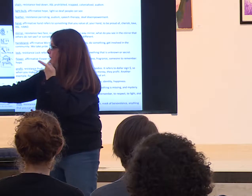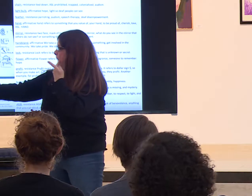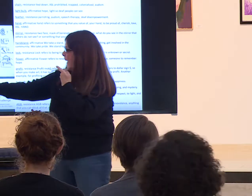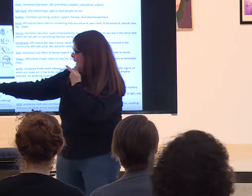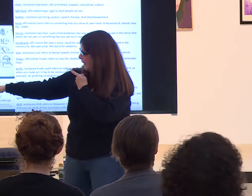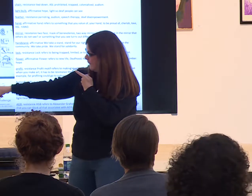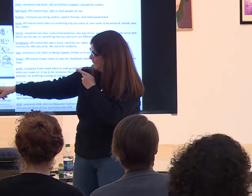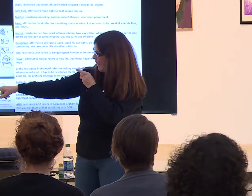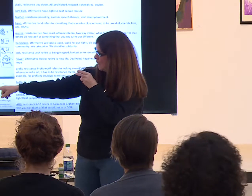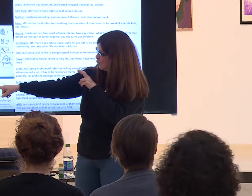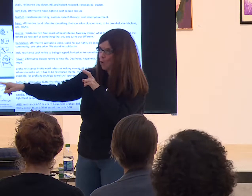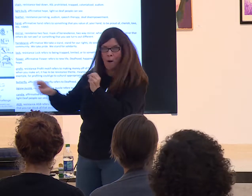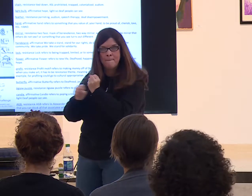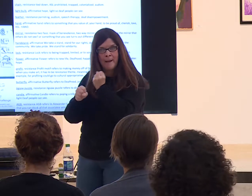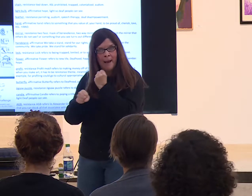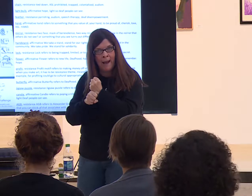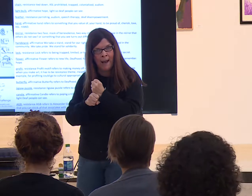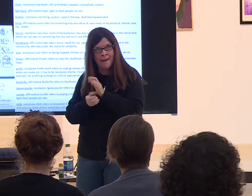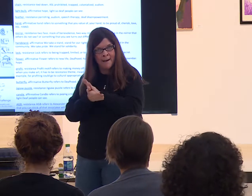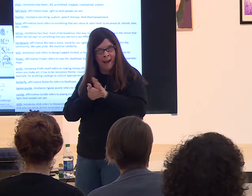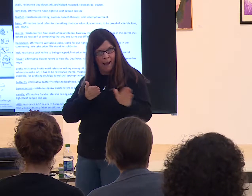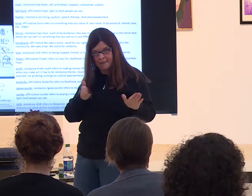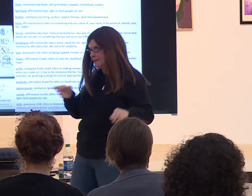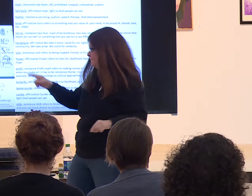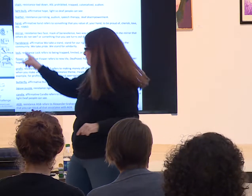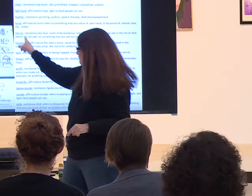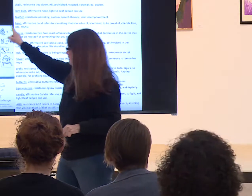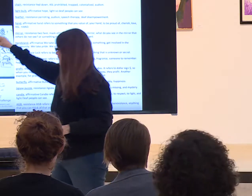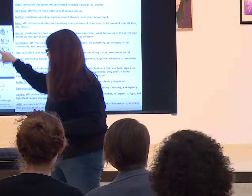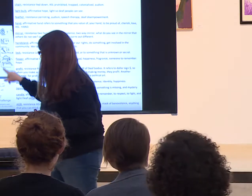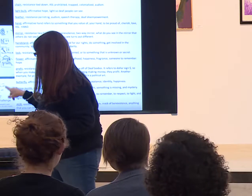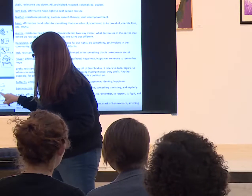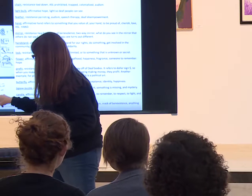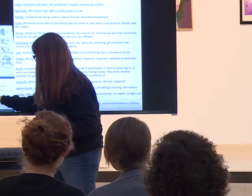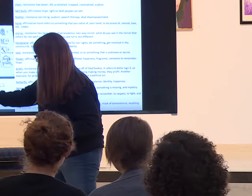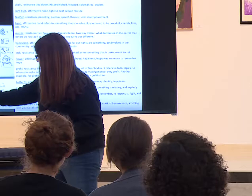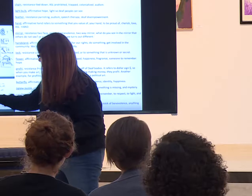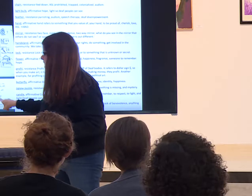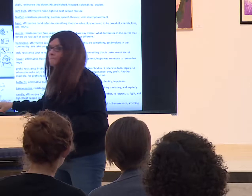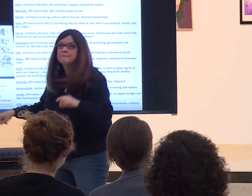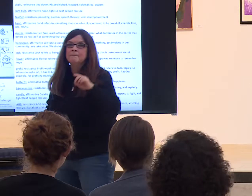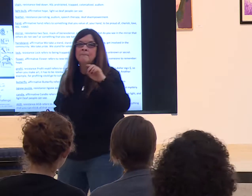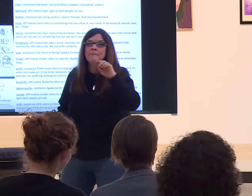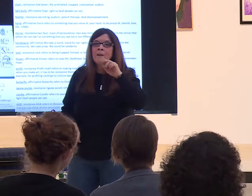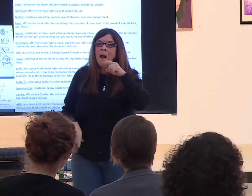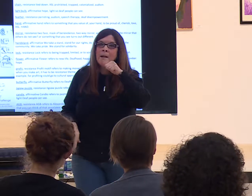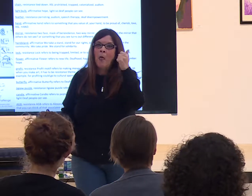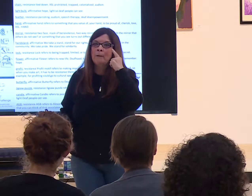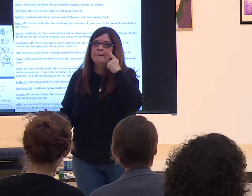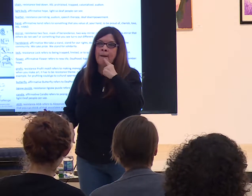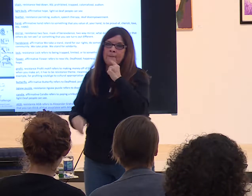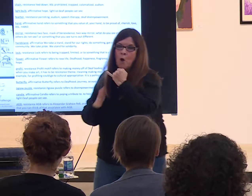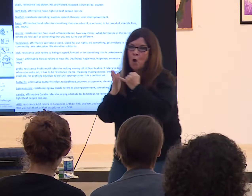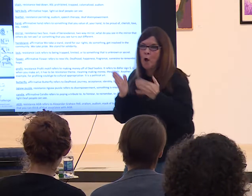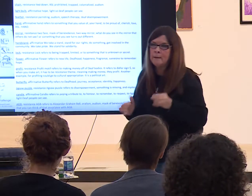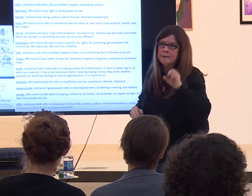for the month of February. And--very nice. Patti did this for us. Thank you very much.